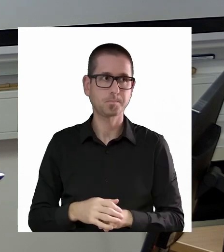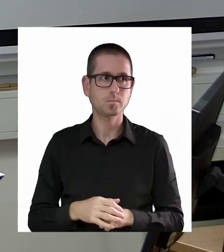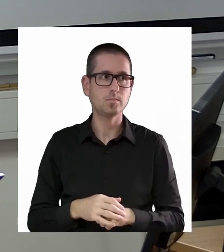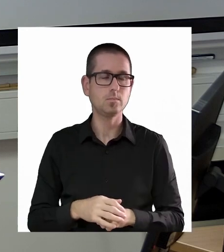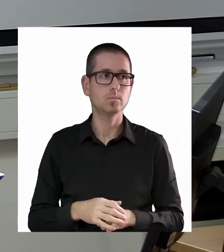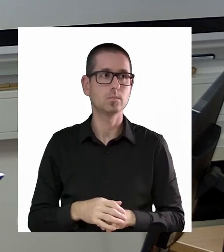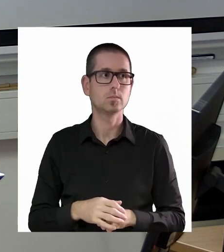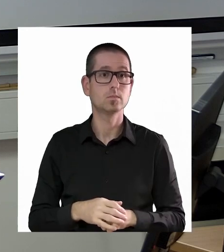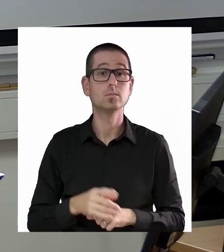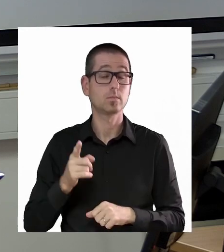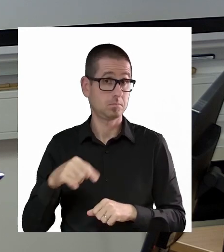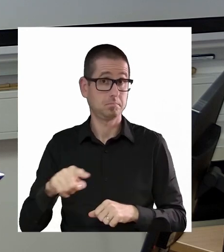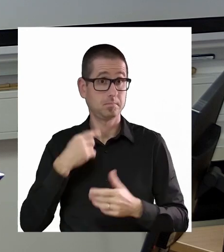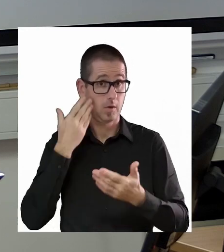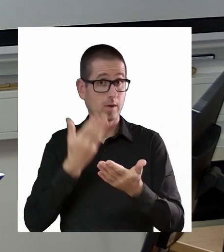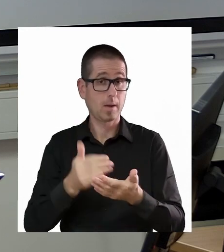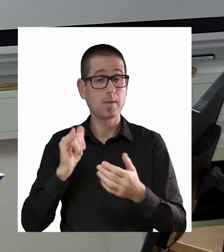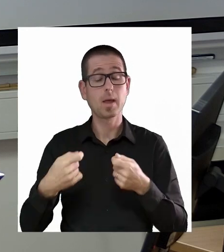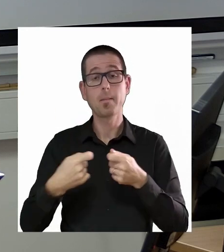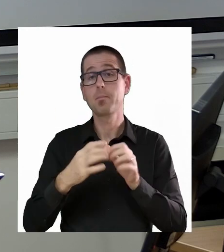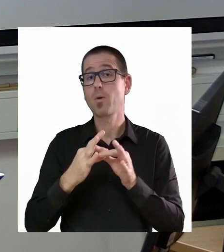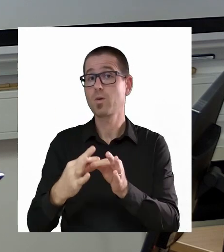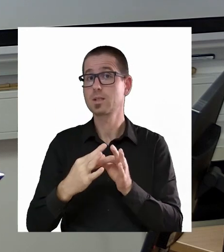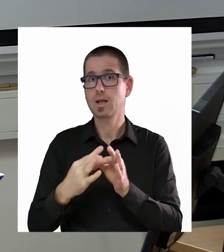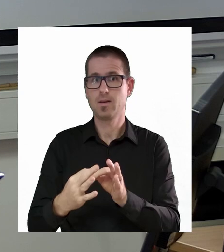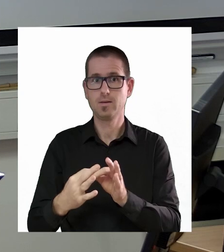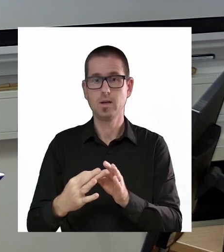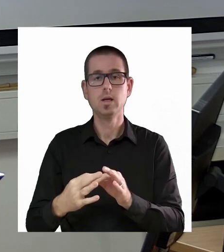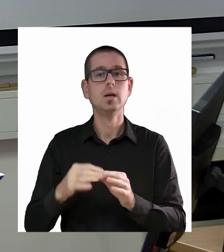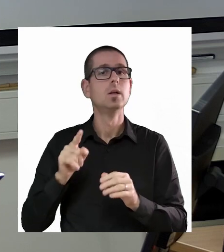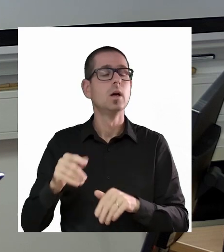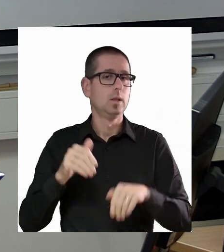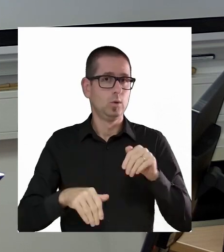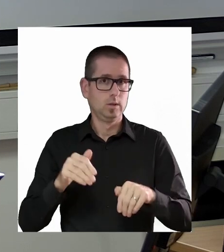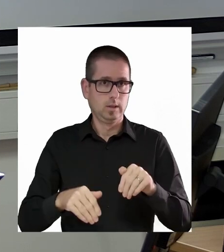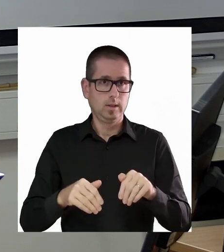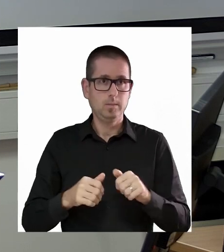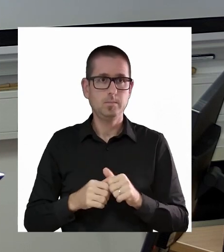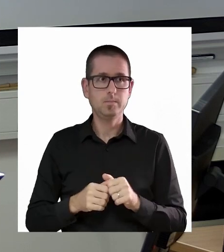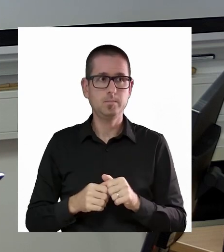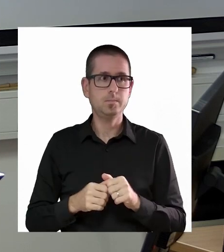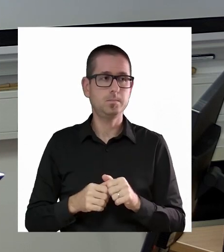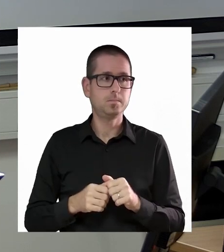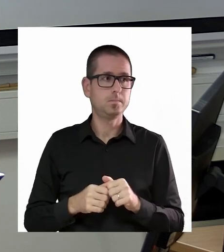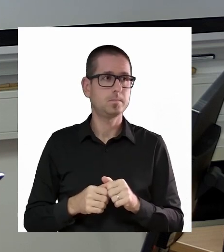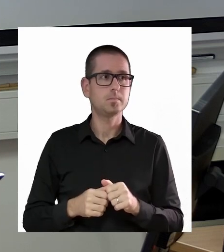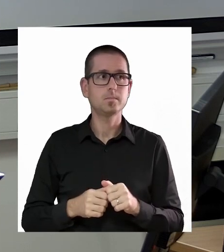which I believe is the connection to the industry, to what customers